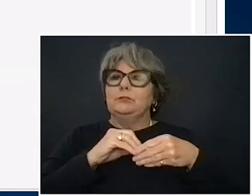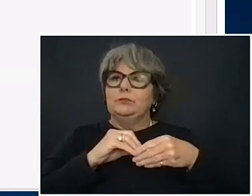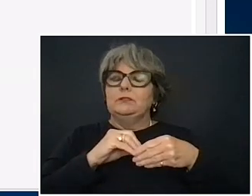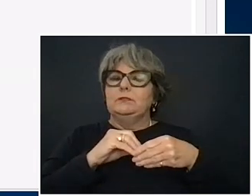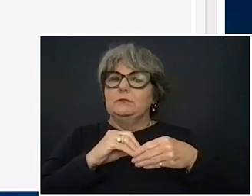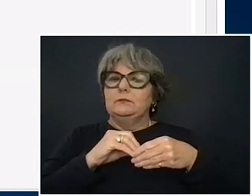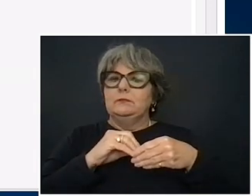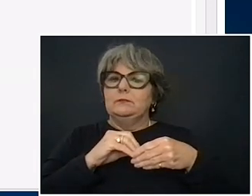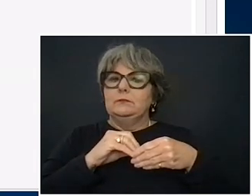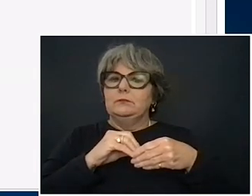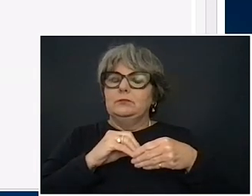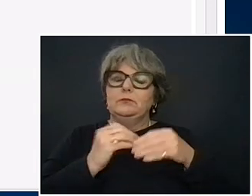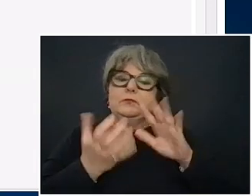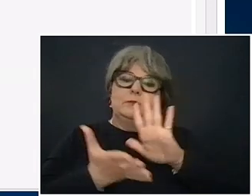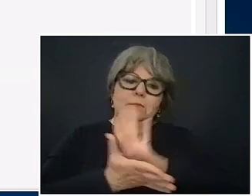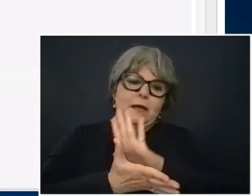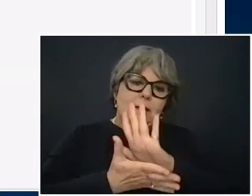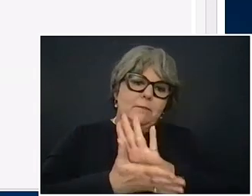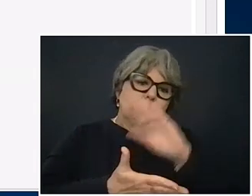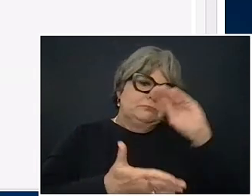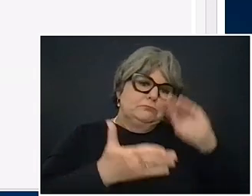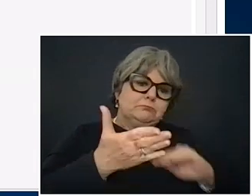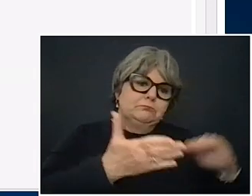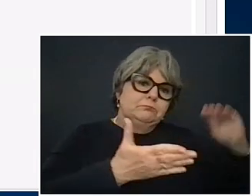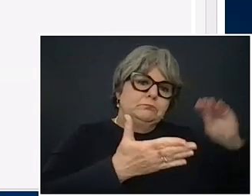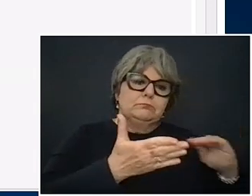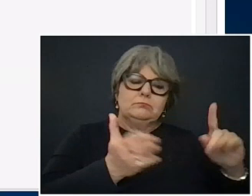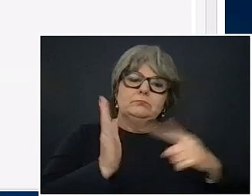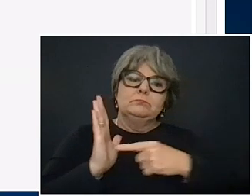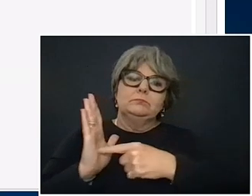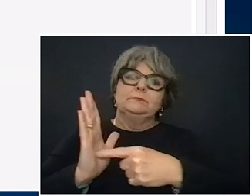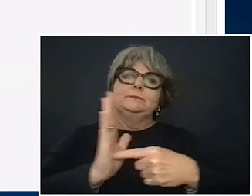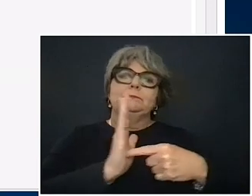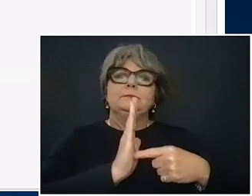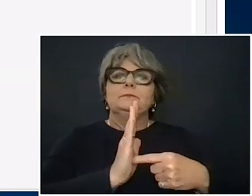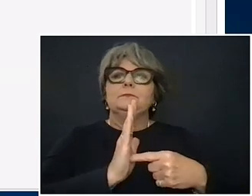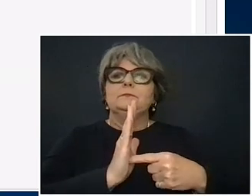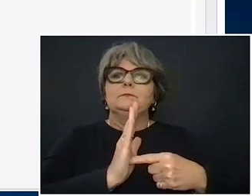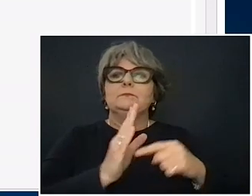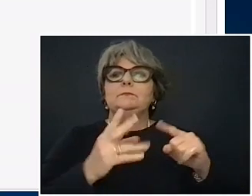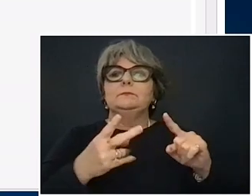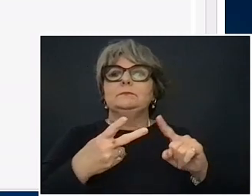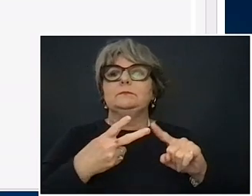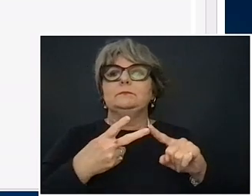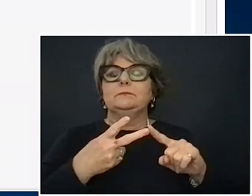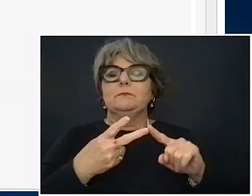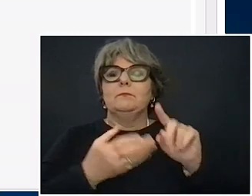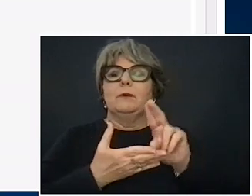together, which are reflections by institutions, universities as a whole,